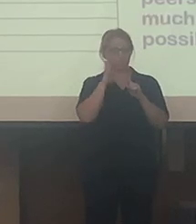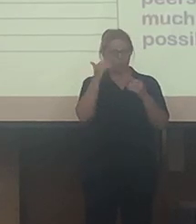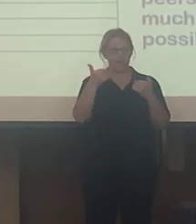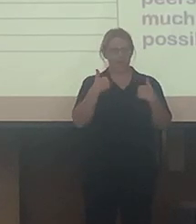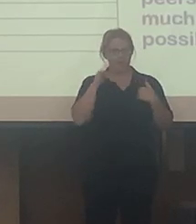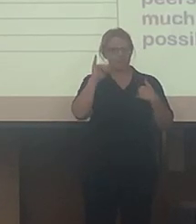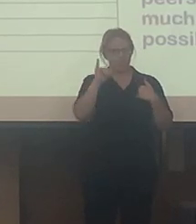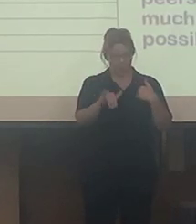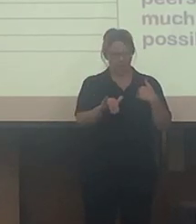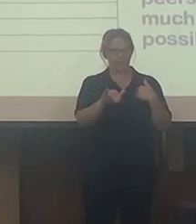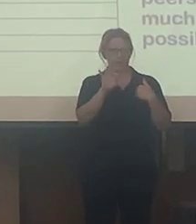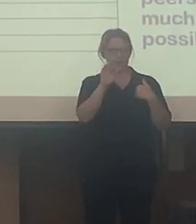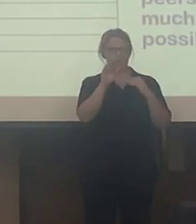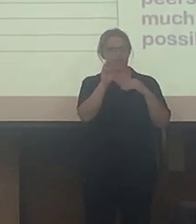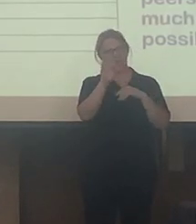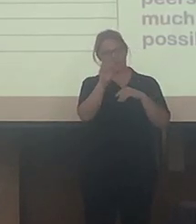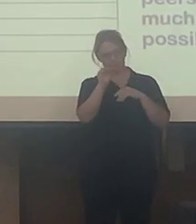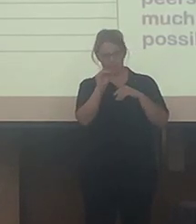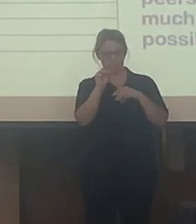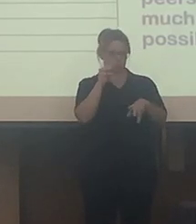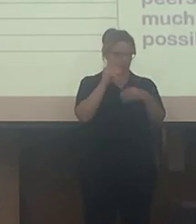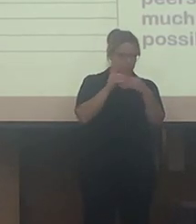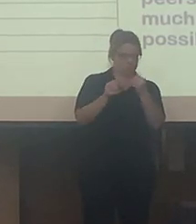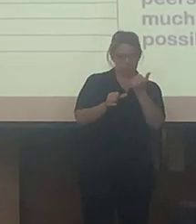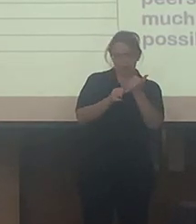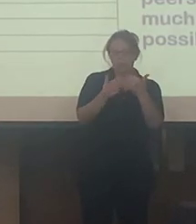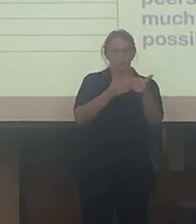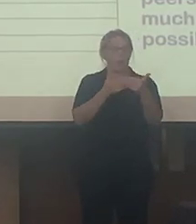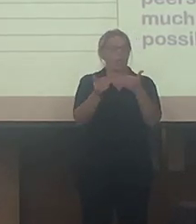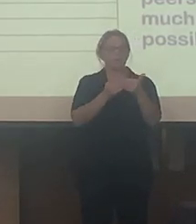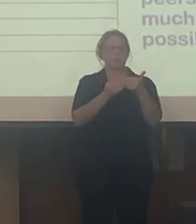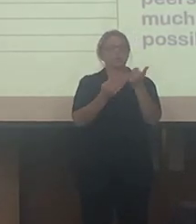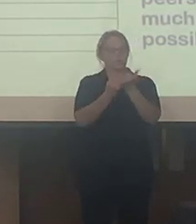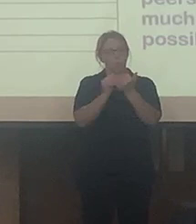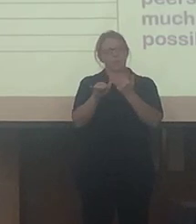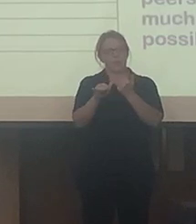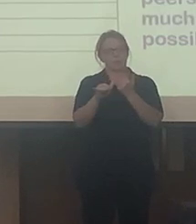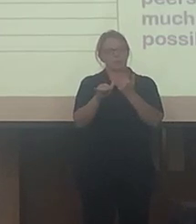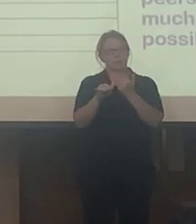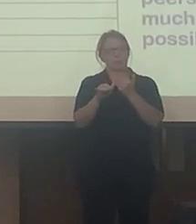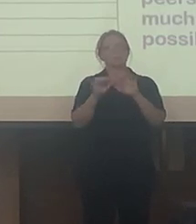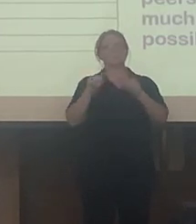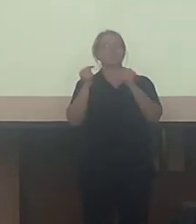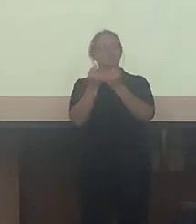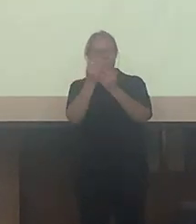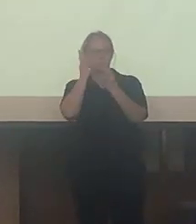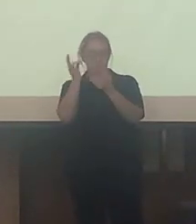they would have that fm support they would have all those things to support them decides and